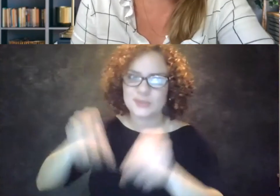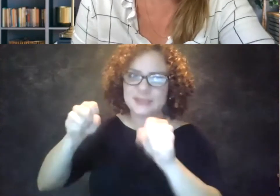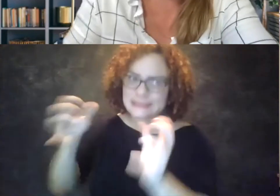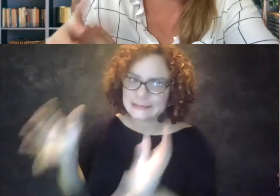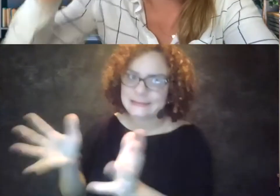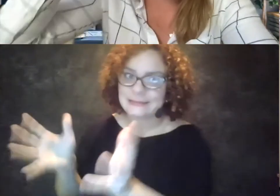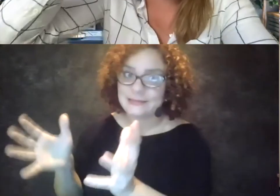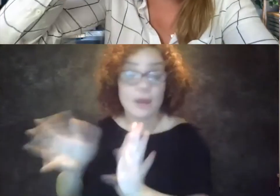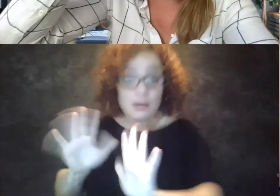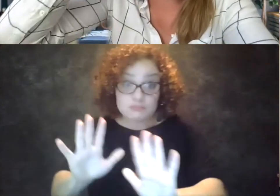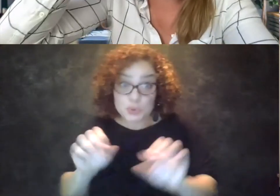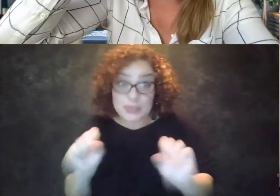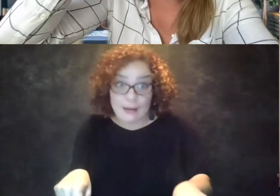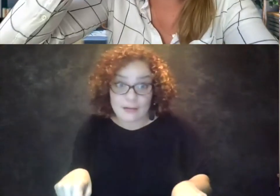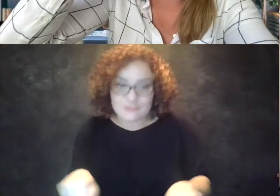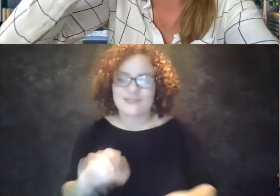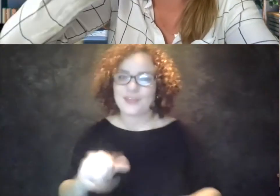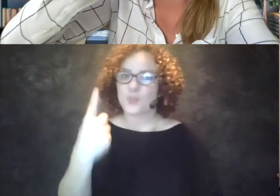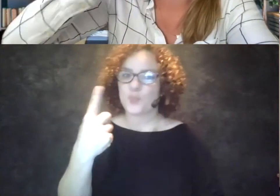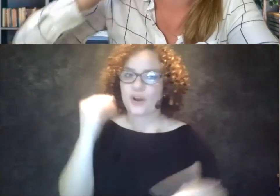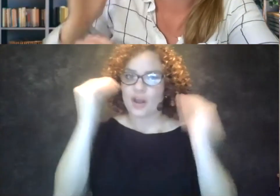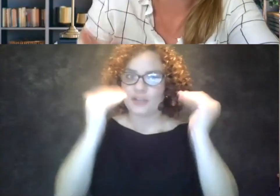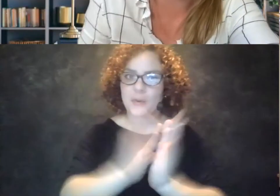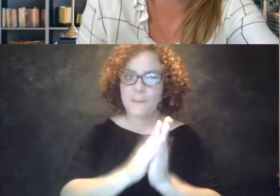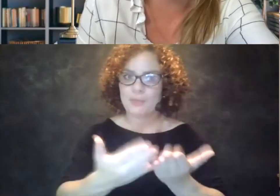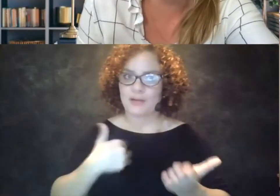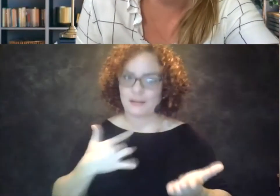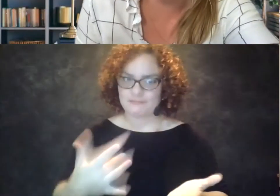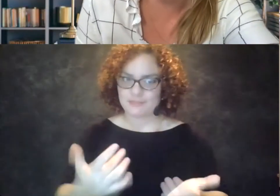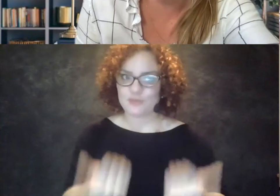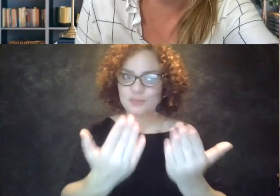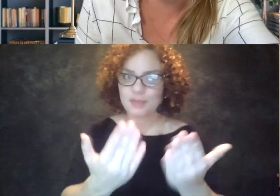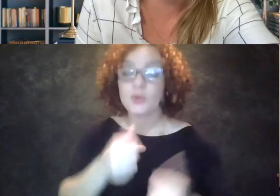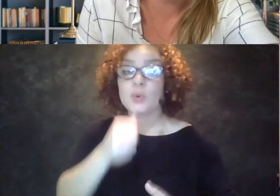of the adult books that I like to recommend. This woman who has her book is called The